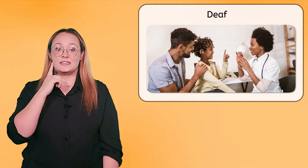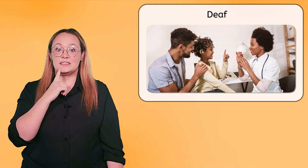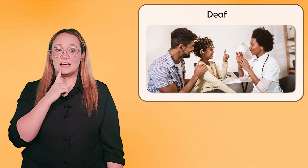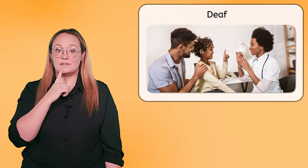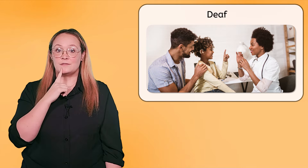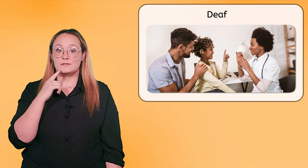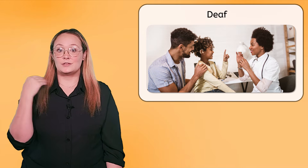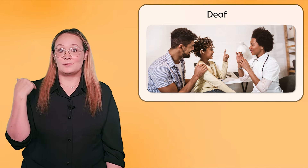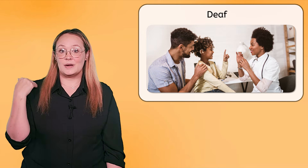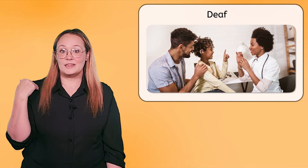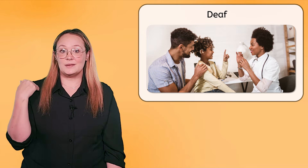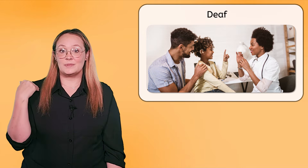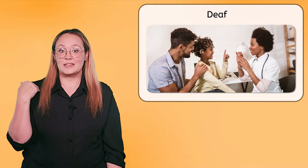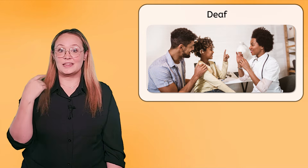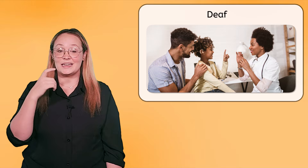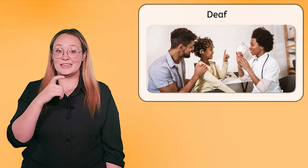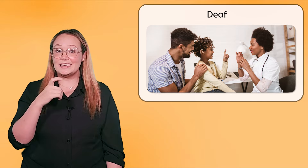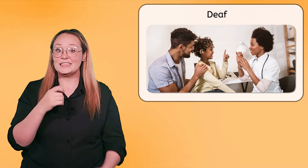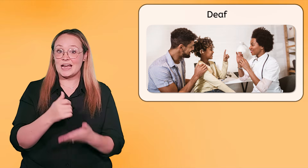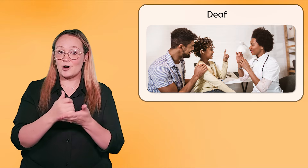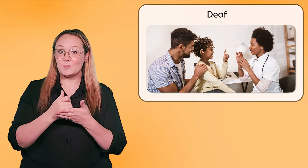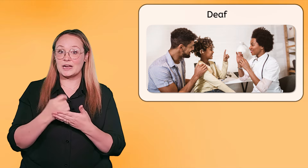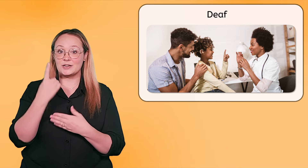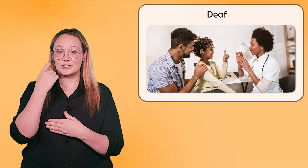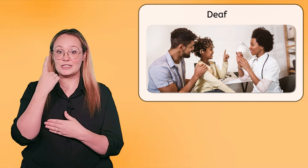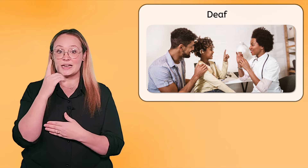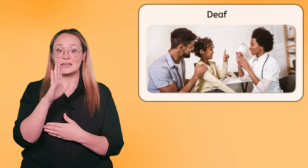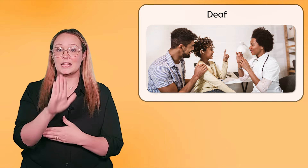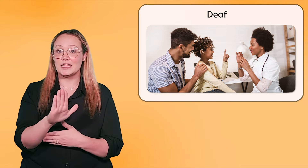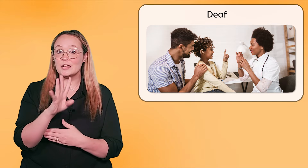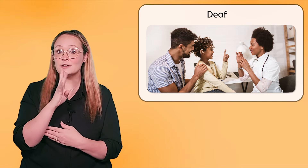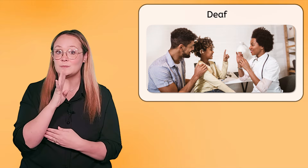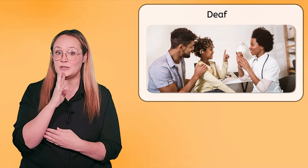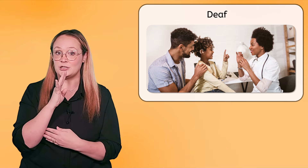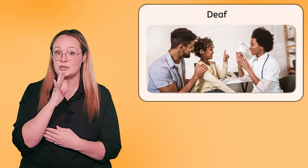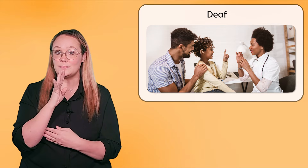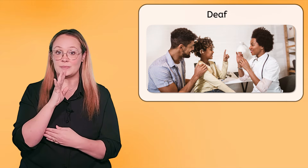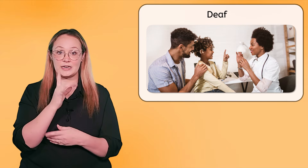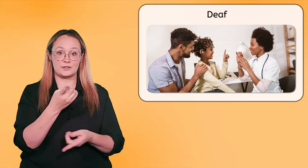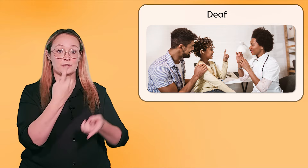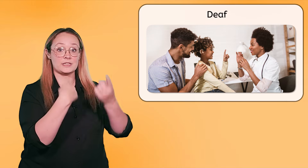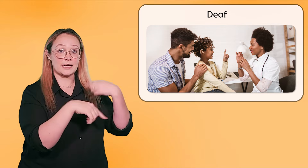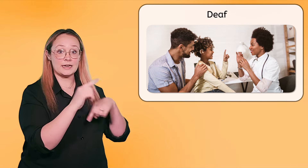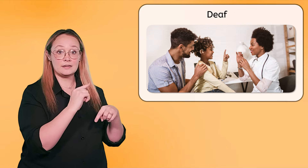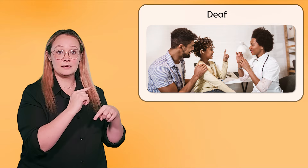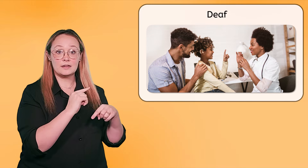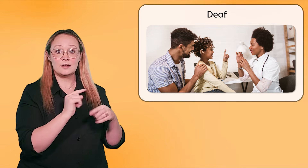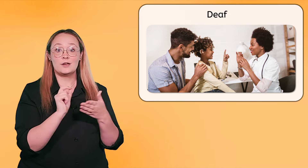as Deaf to remind them that they need to help me understand their speech by either signing,